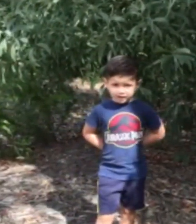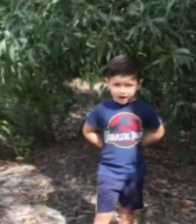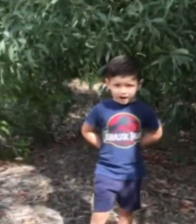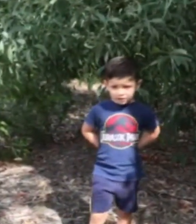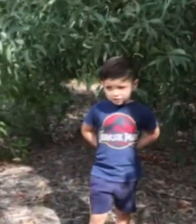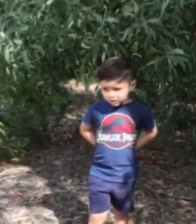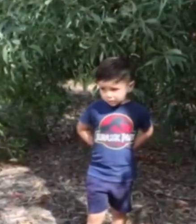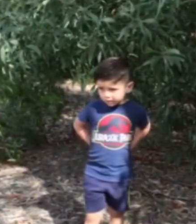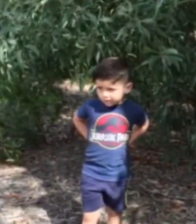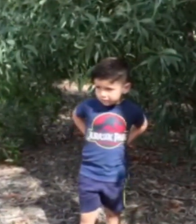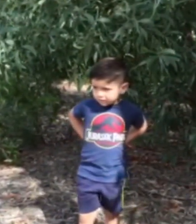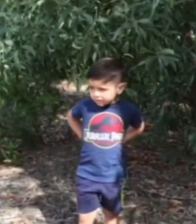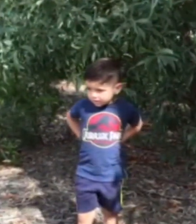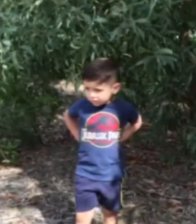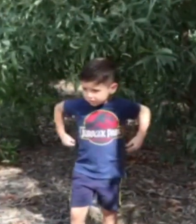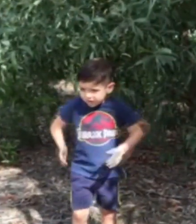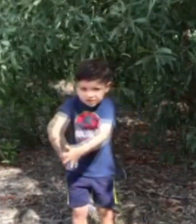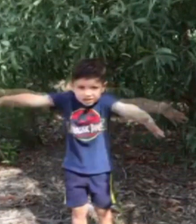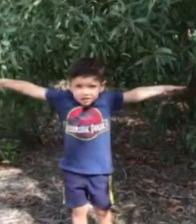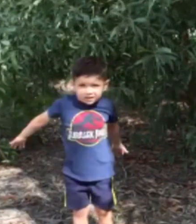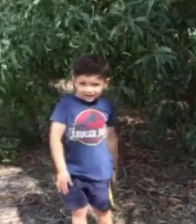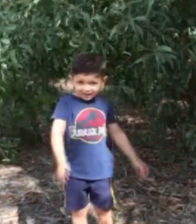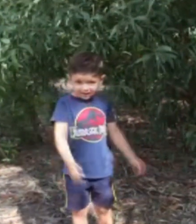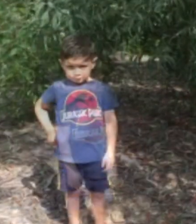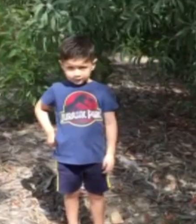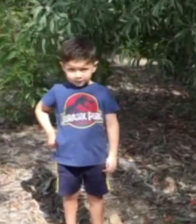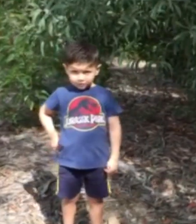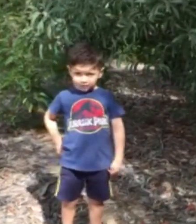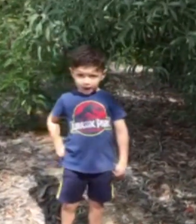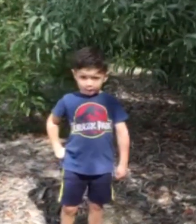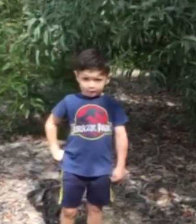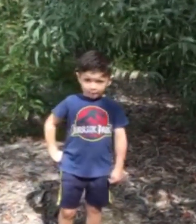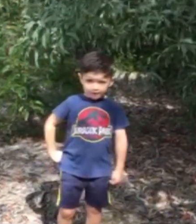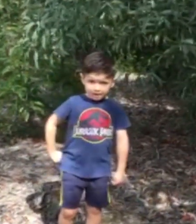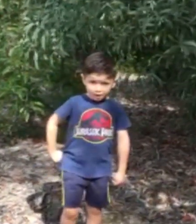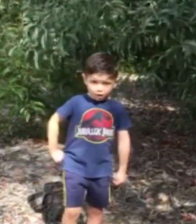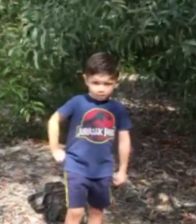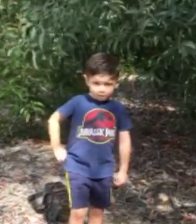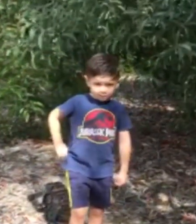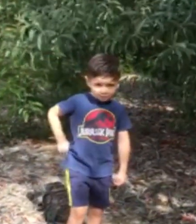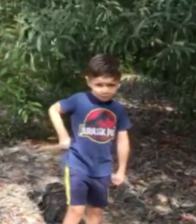And we do this. Do you have any pets at home?